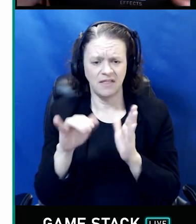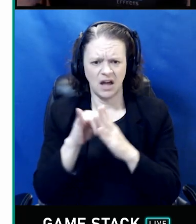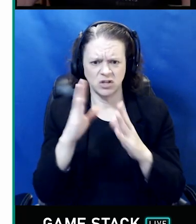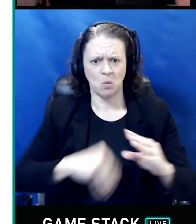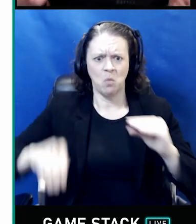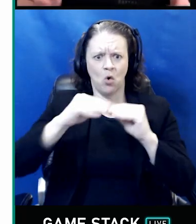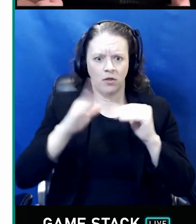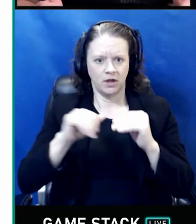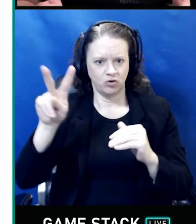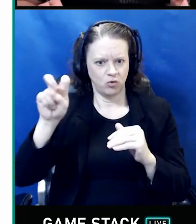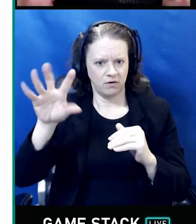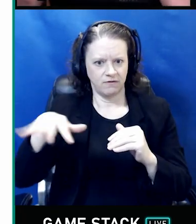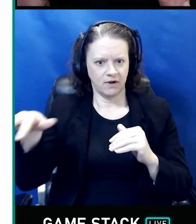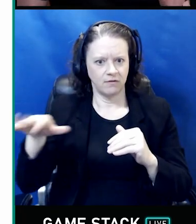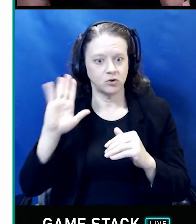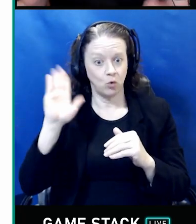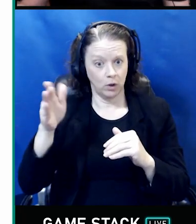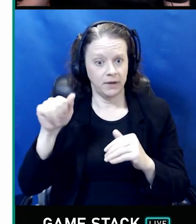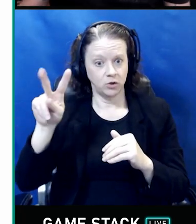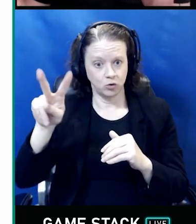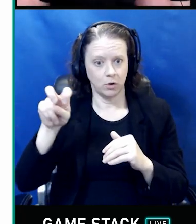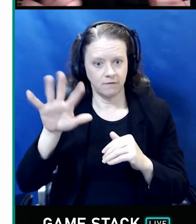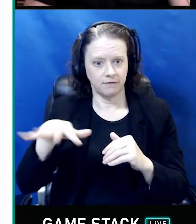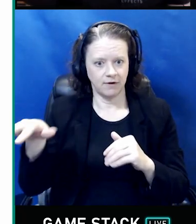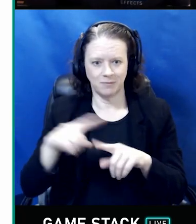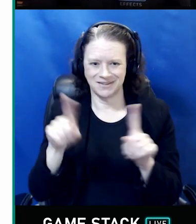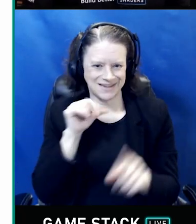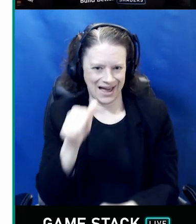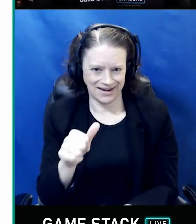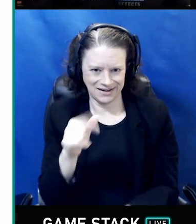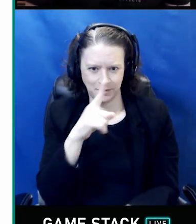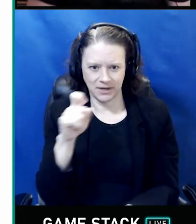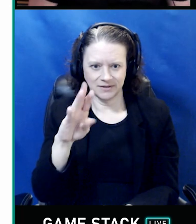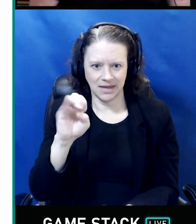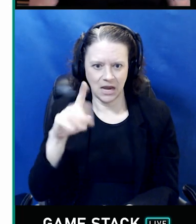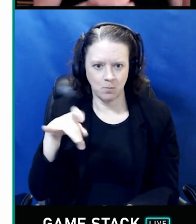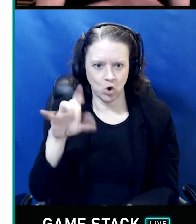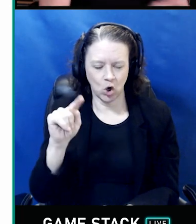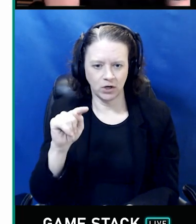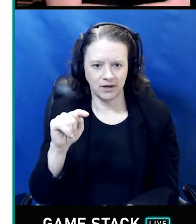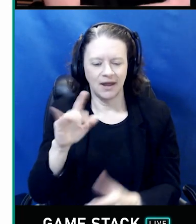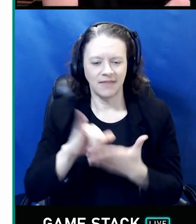But it's not because the input is interpreted as signed. Even though you're packing into unsigned,